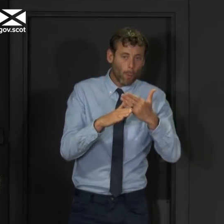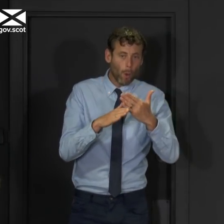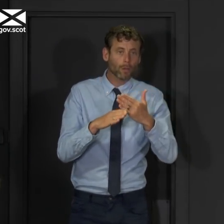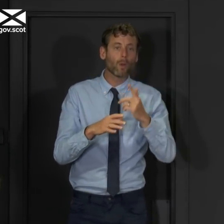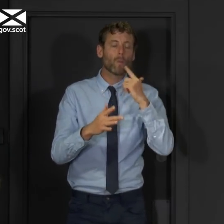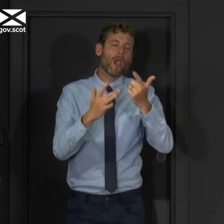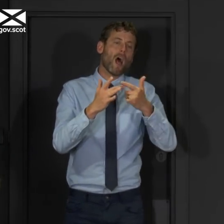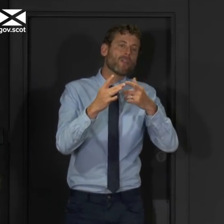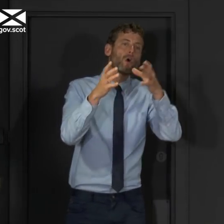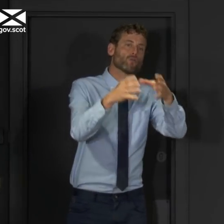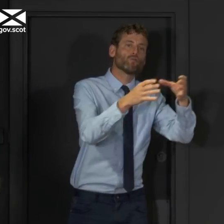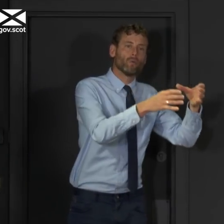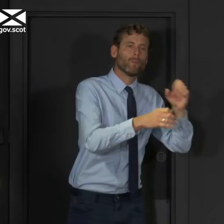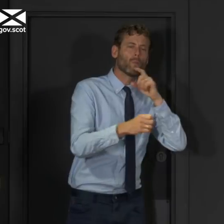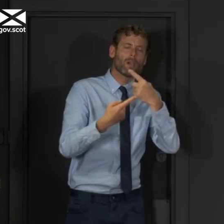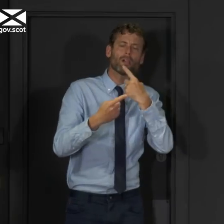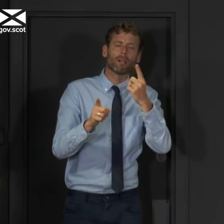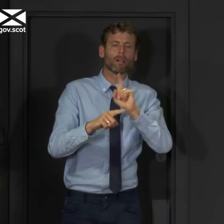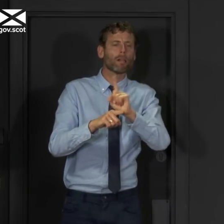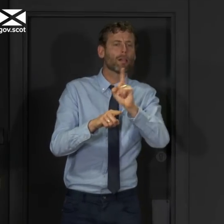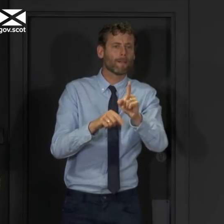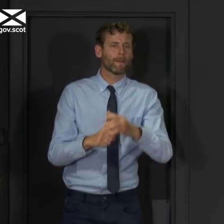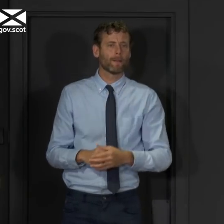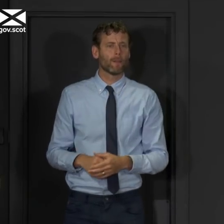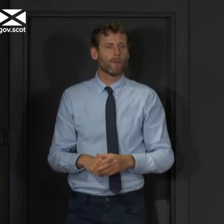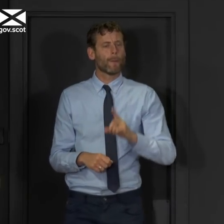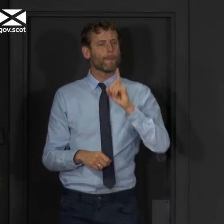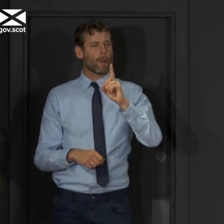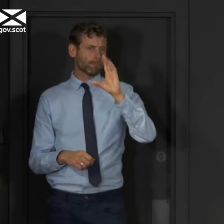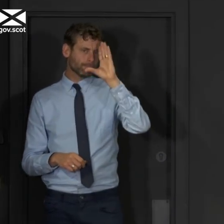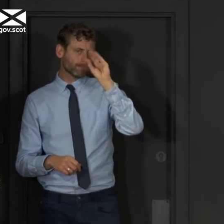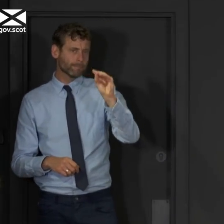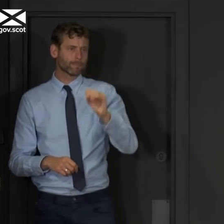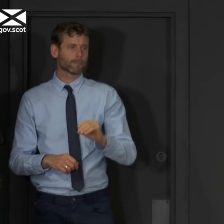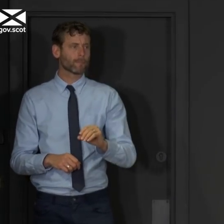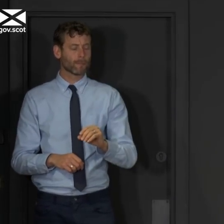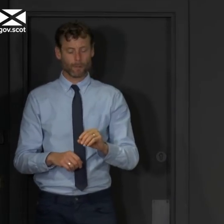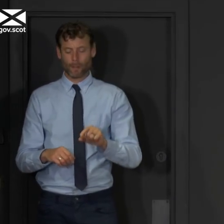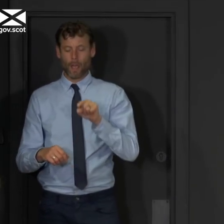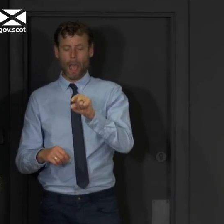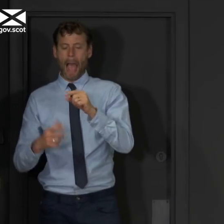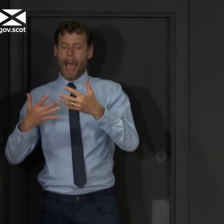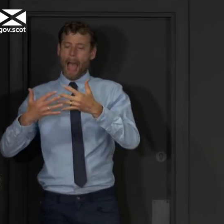on that shortly. I would simply caution a bit at looking at overall testing figures,